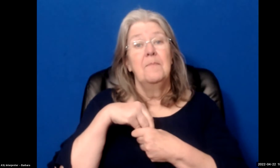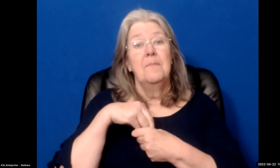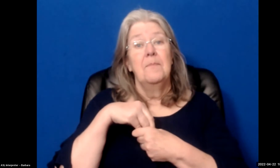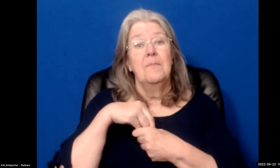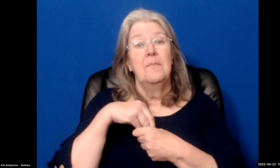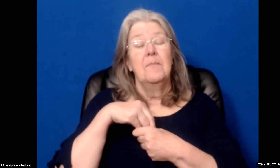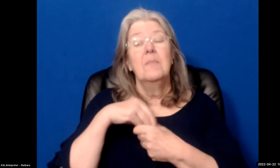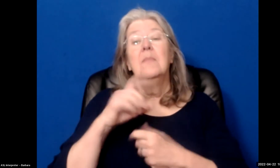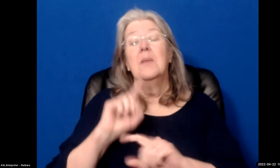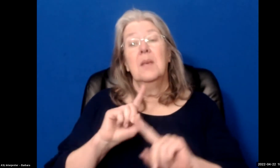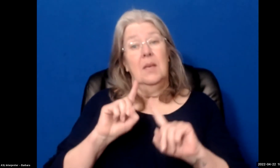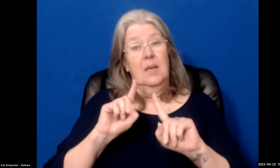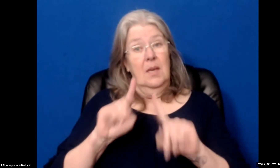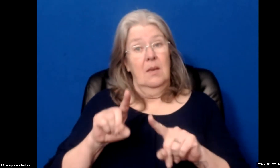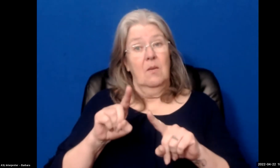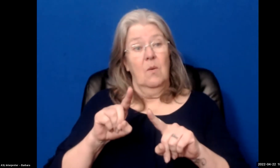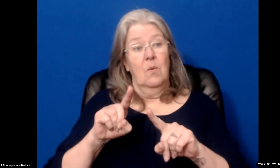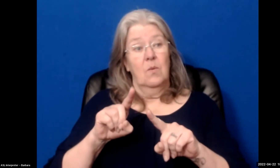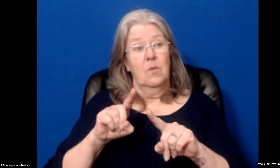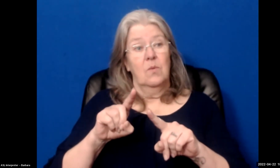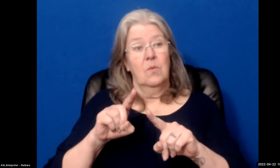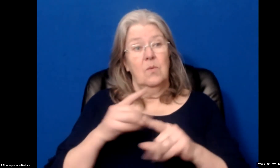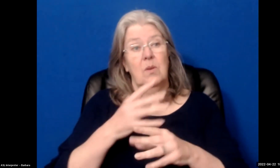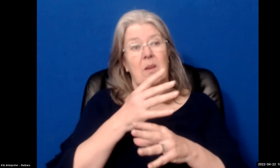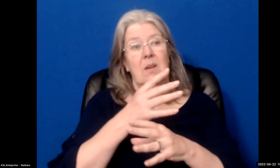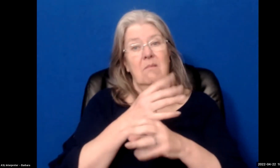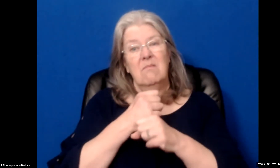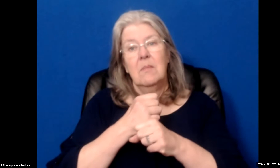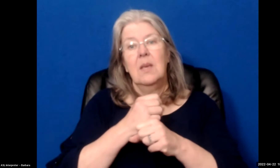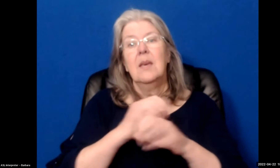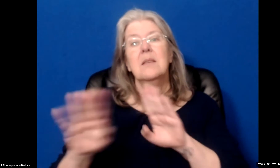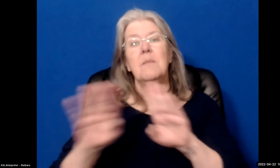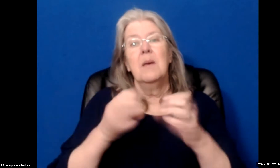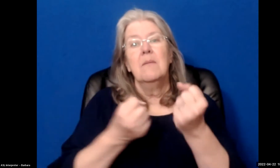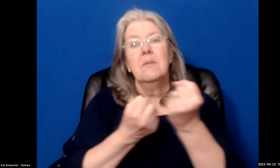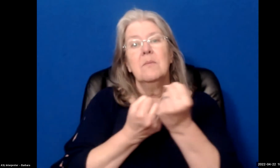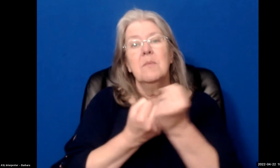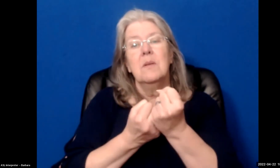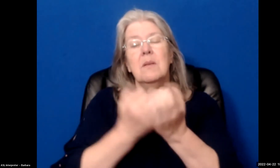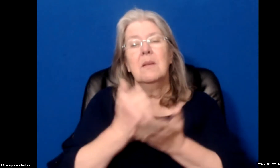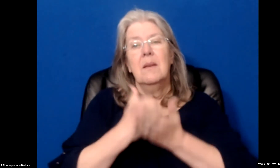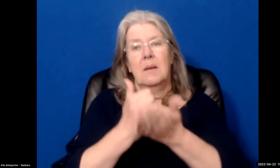He goes there and receives like behavior supports to help him be more --